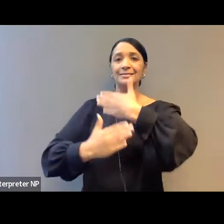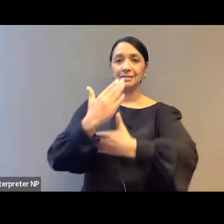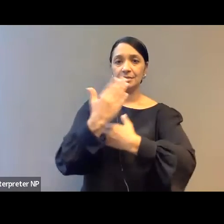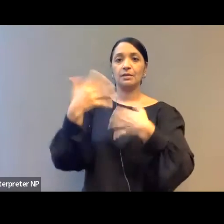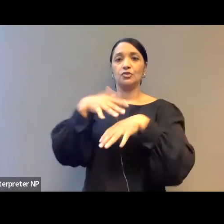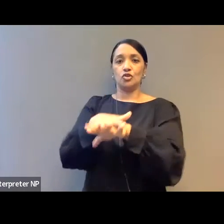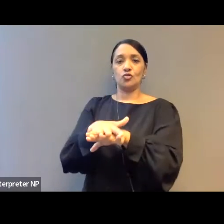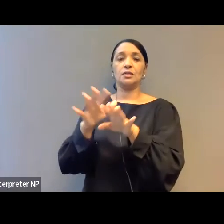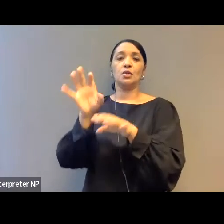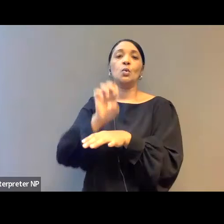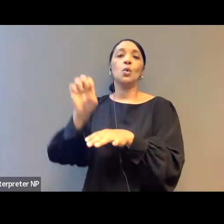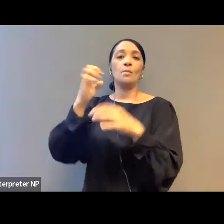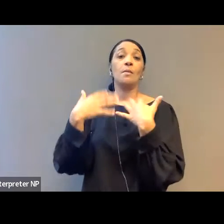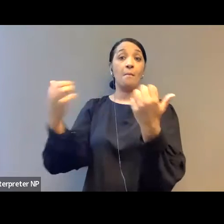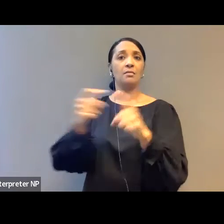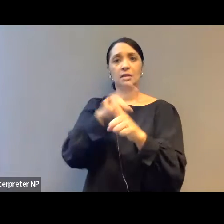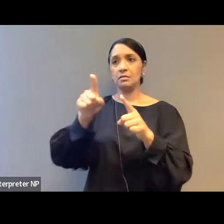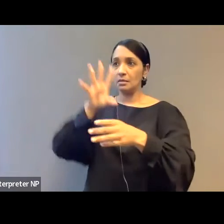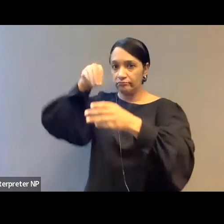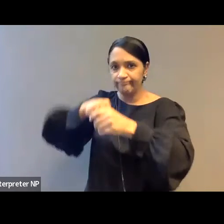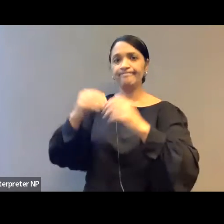so they are quite involved with disability rights: